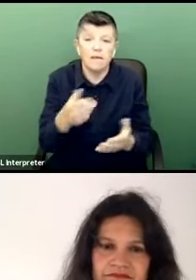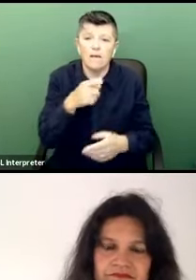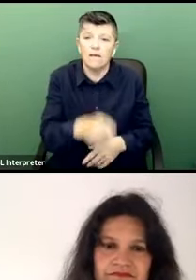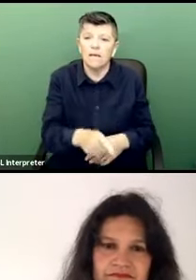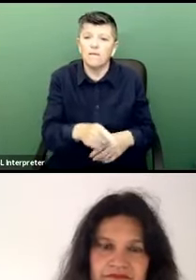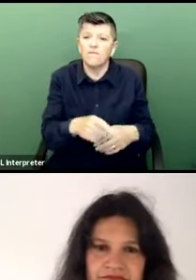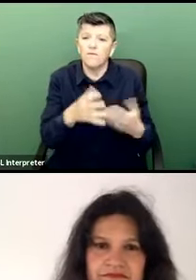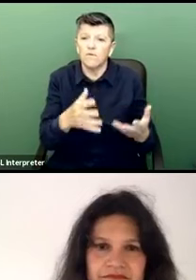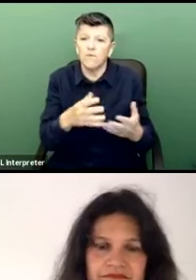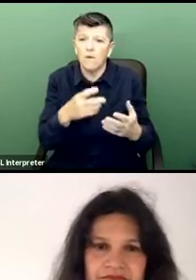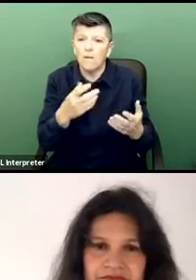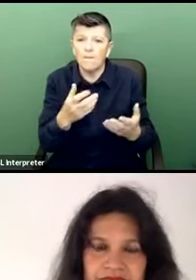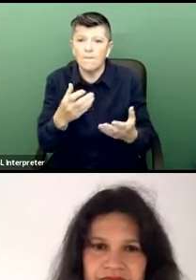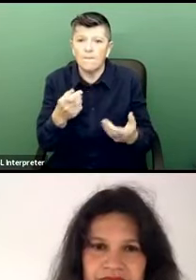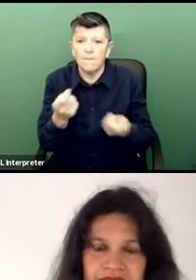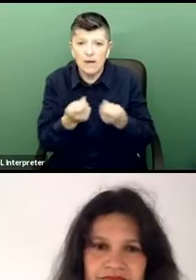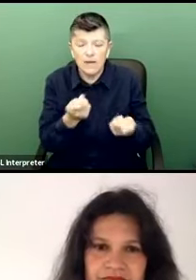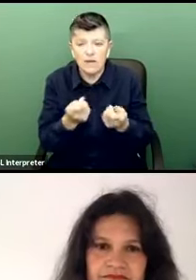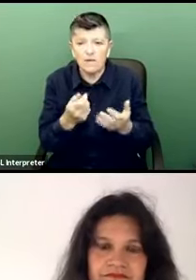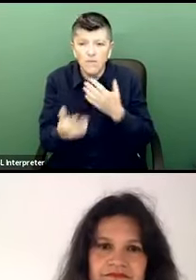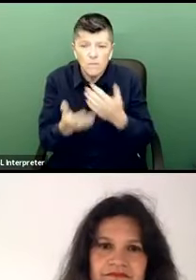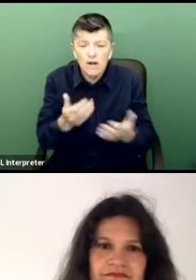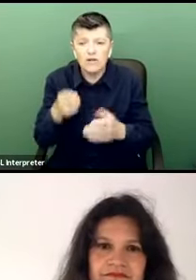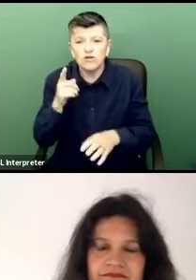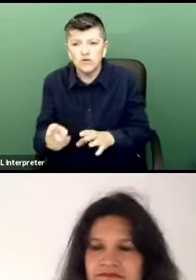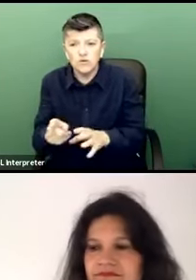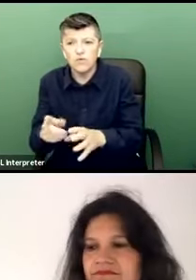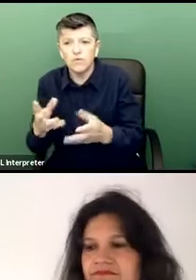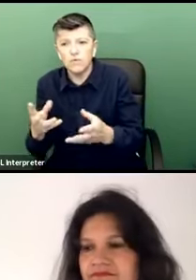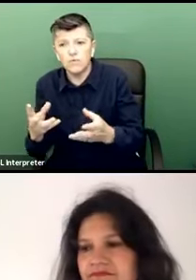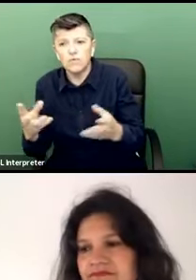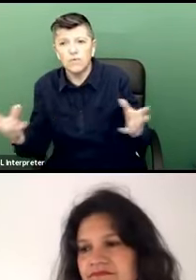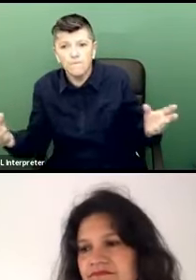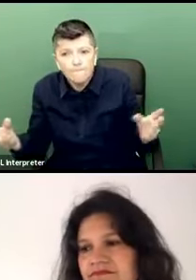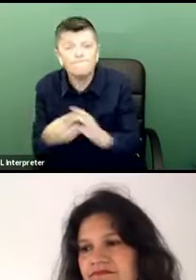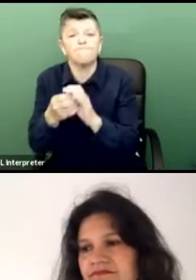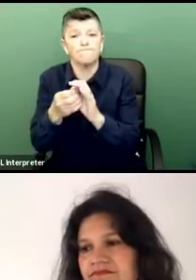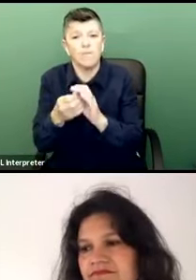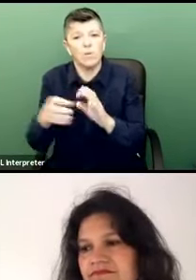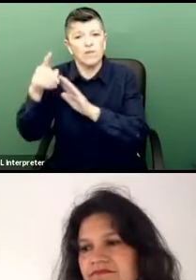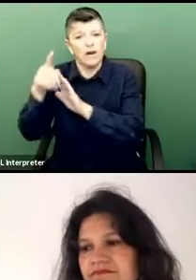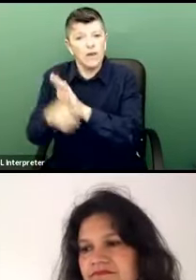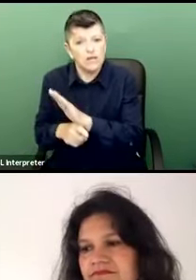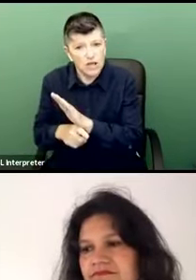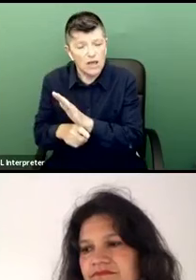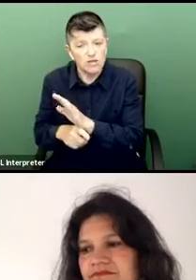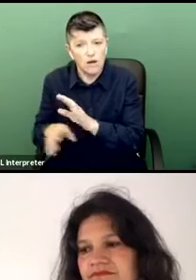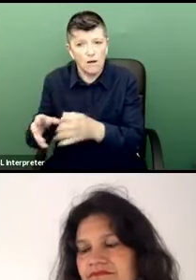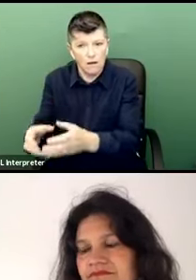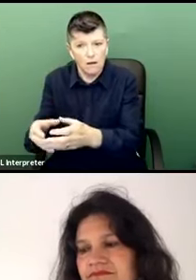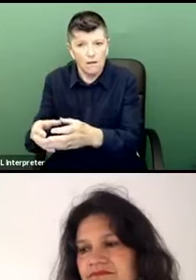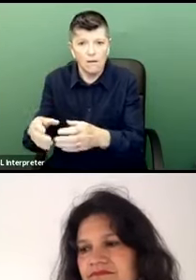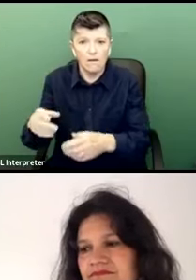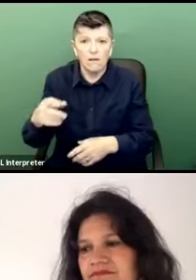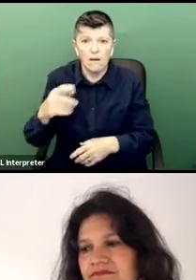were I would say 2 basic thoughts which I think was under es estimated. One is that you can